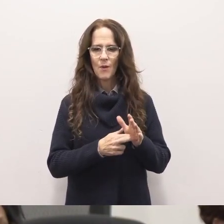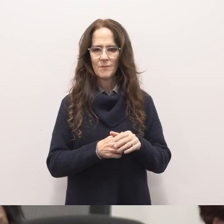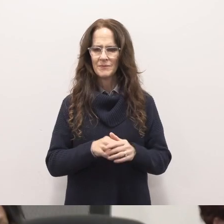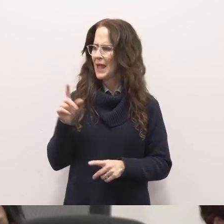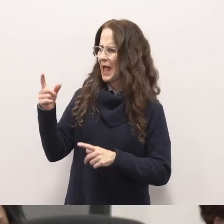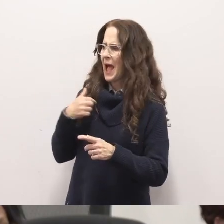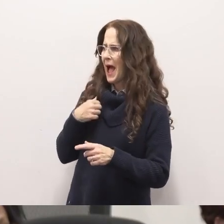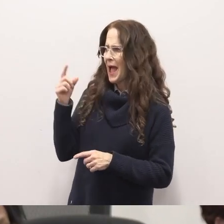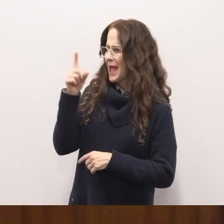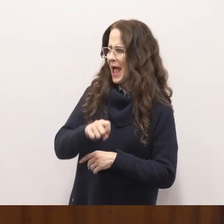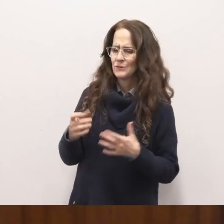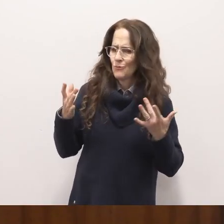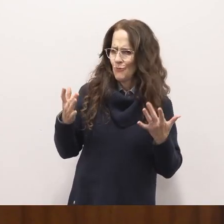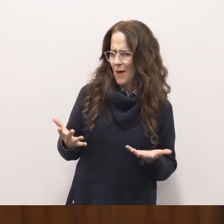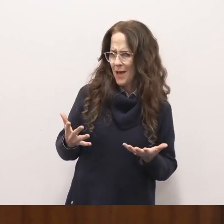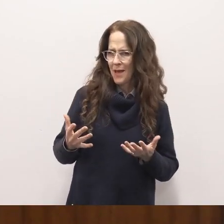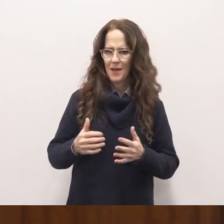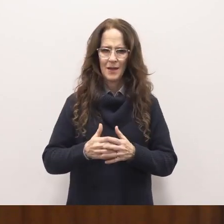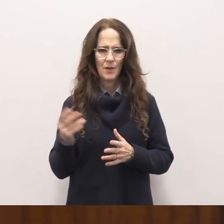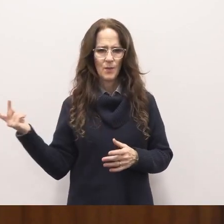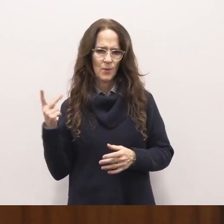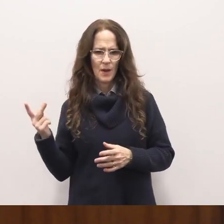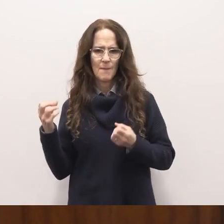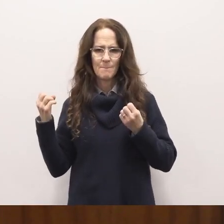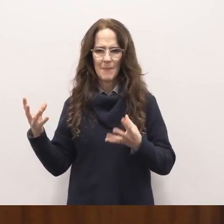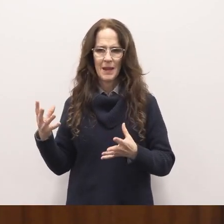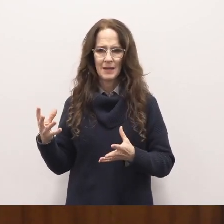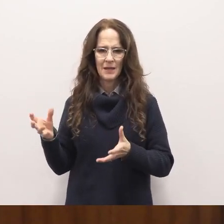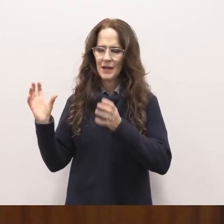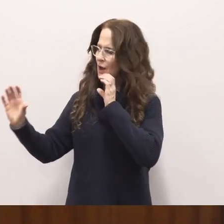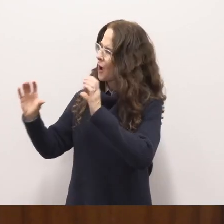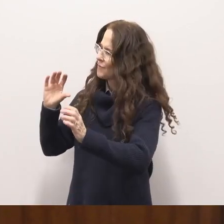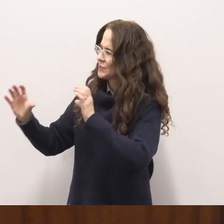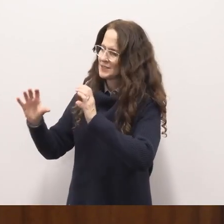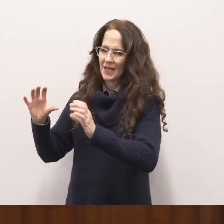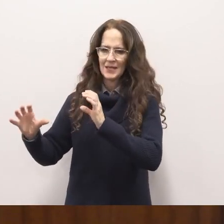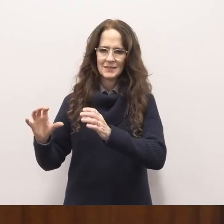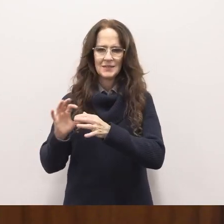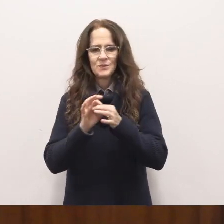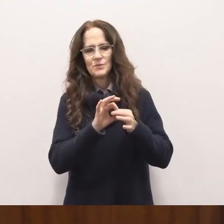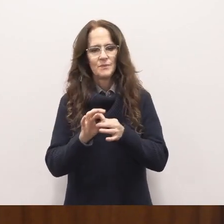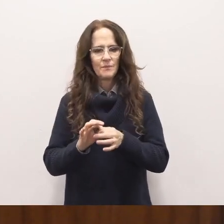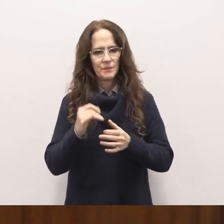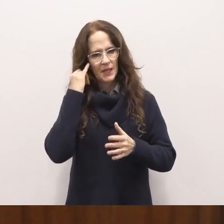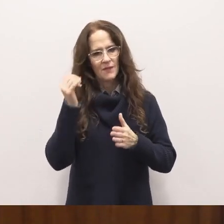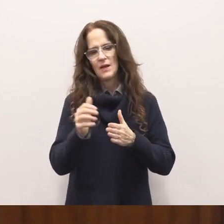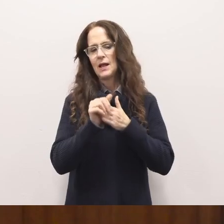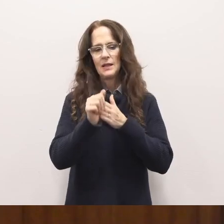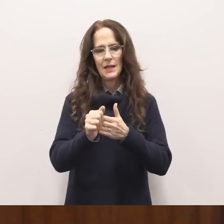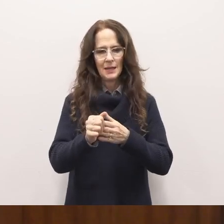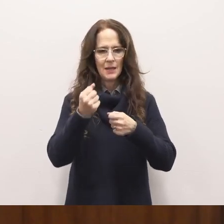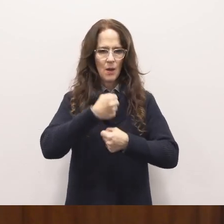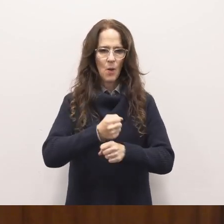I ask because me and Dr. Benitez have had many of conversations about if leaders are made